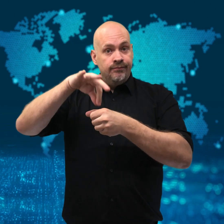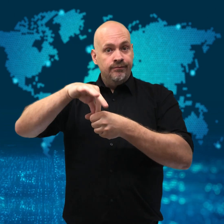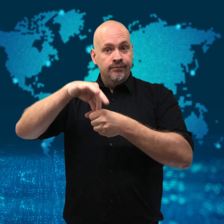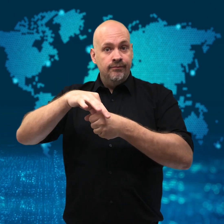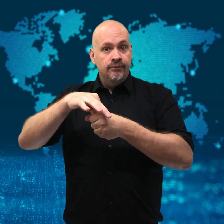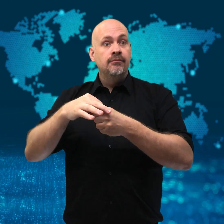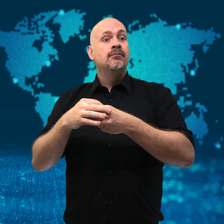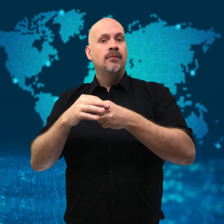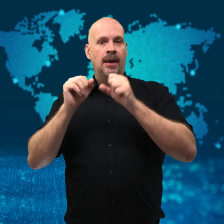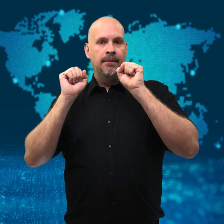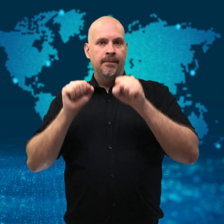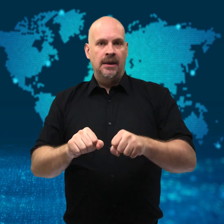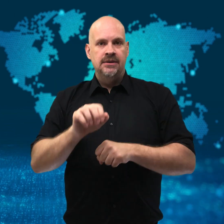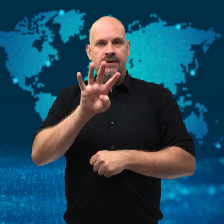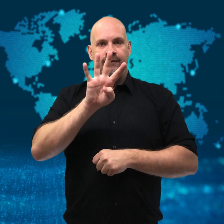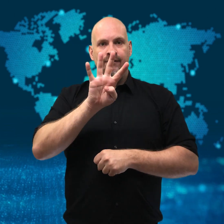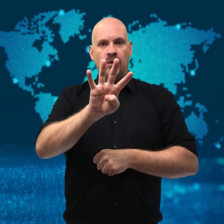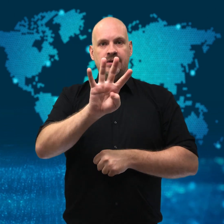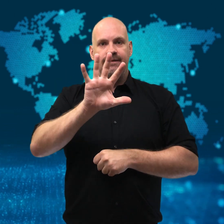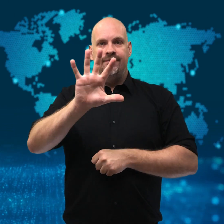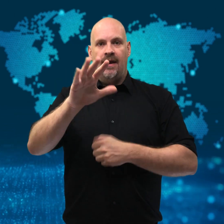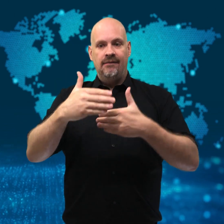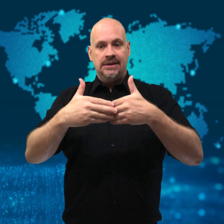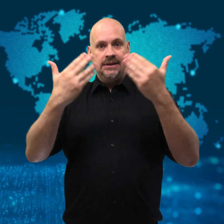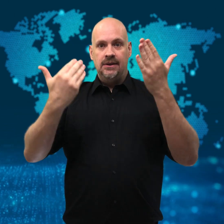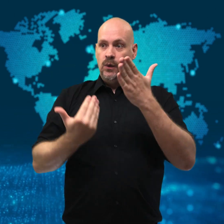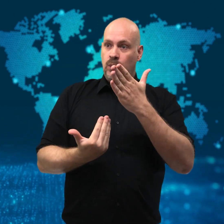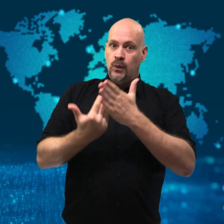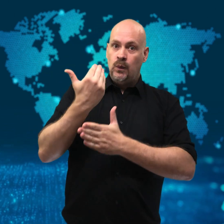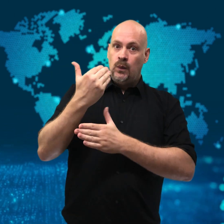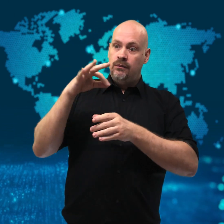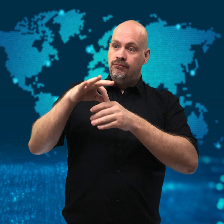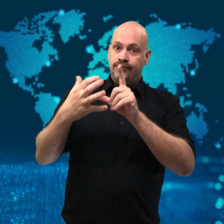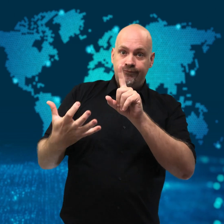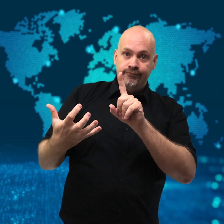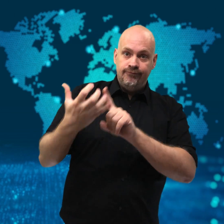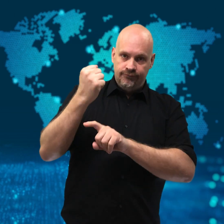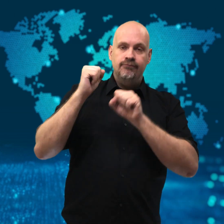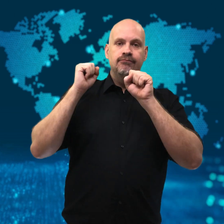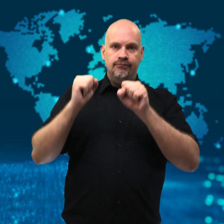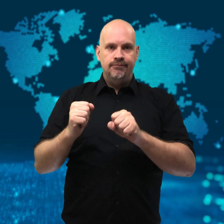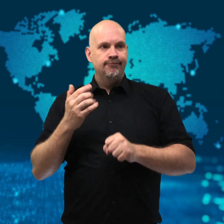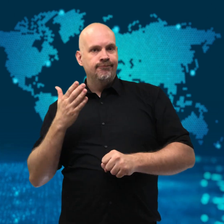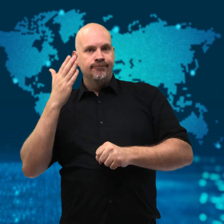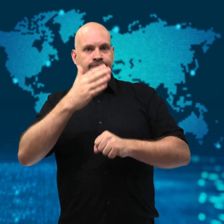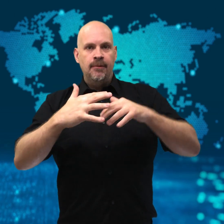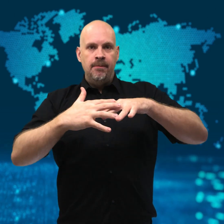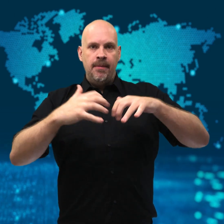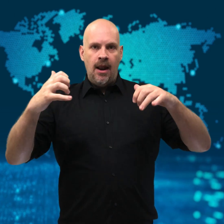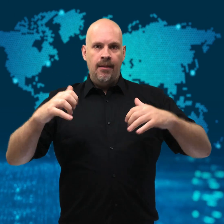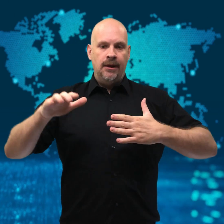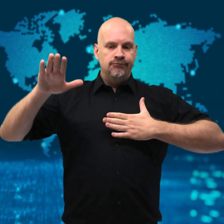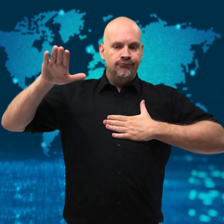The Constitution requires lawmakers to meet within 45 days